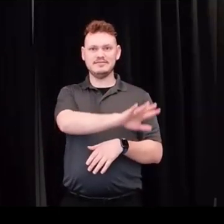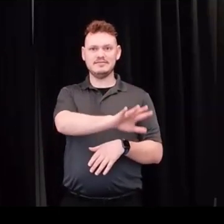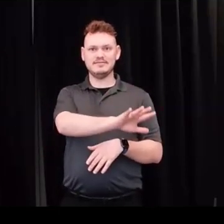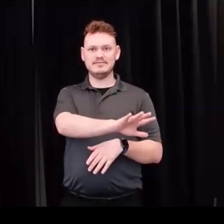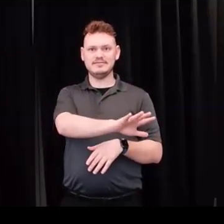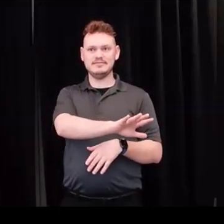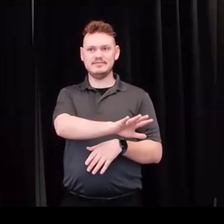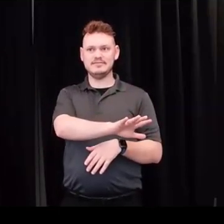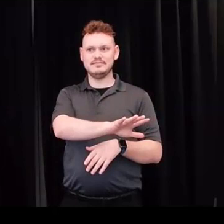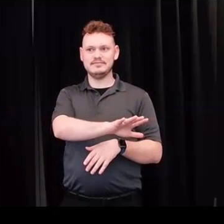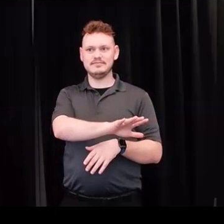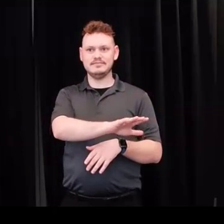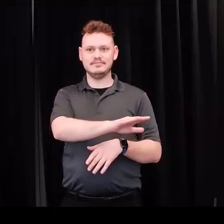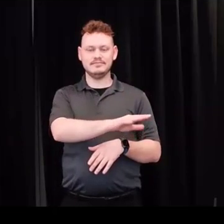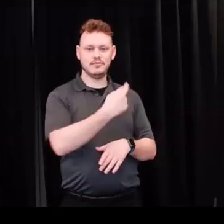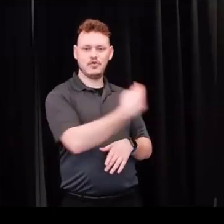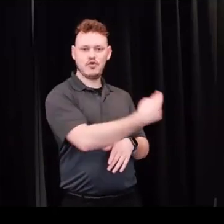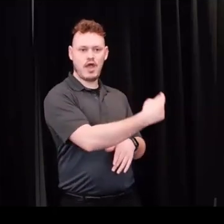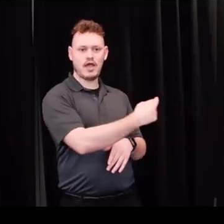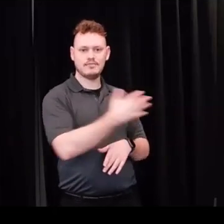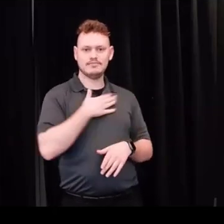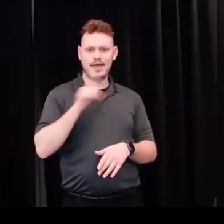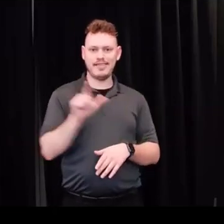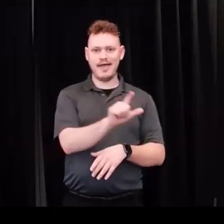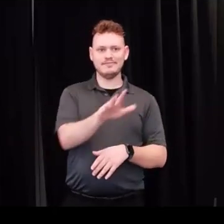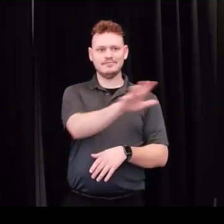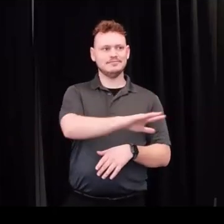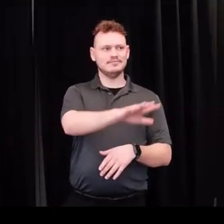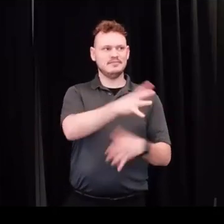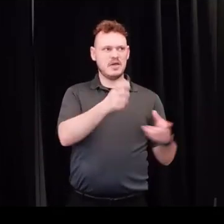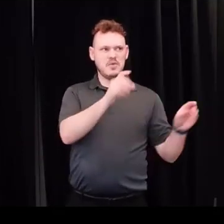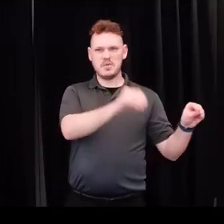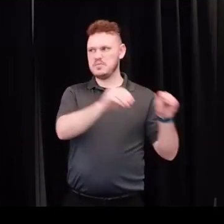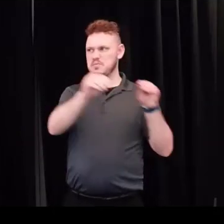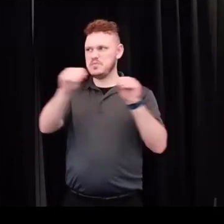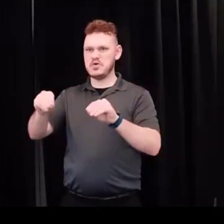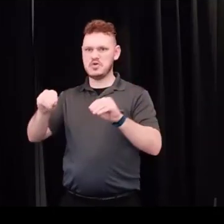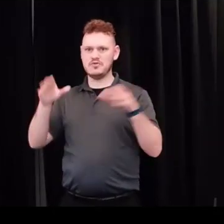the stage right, may want to shift to a table to make friends because we're going to ask you to